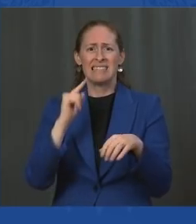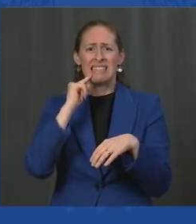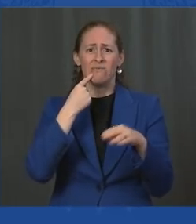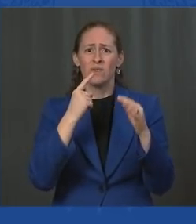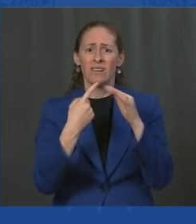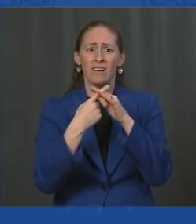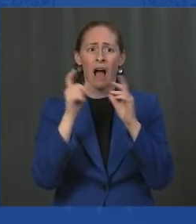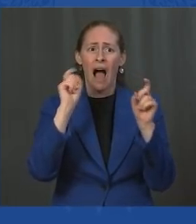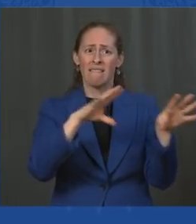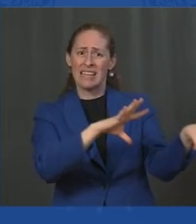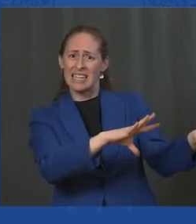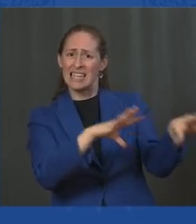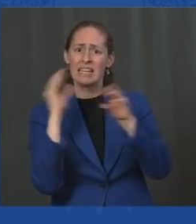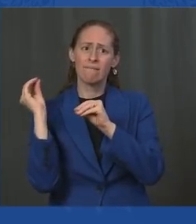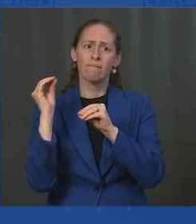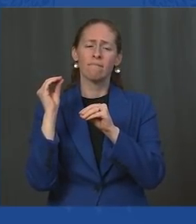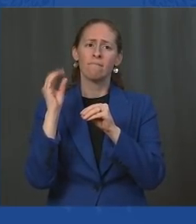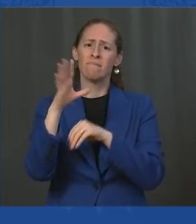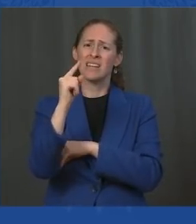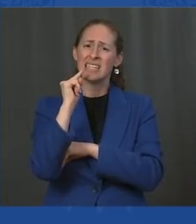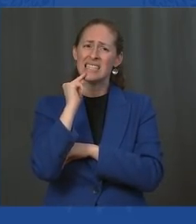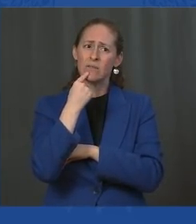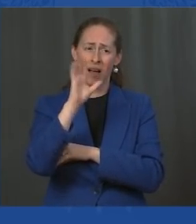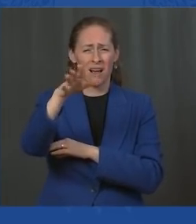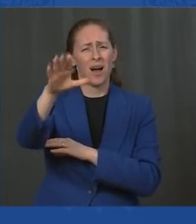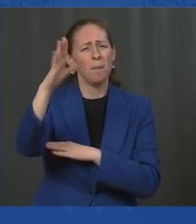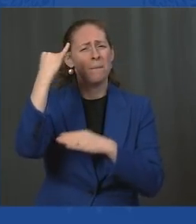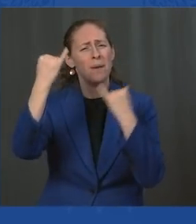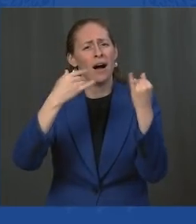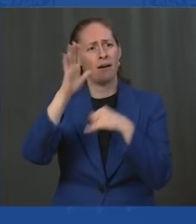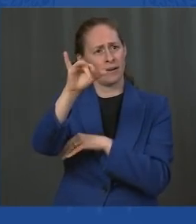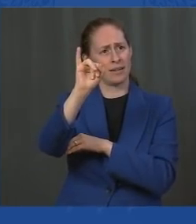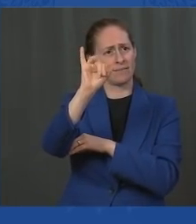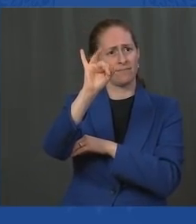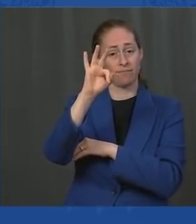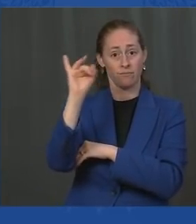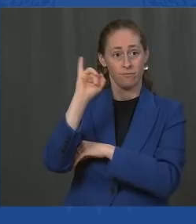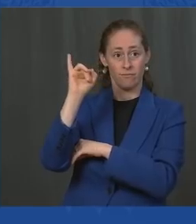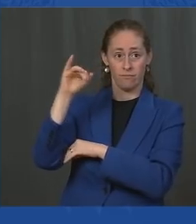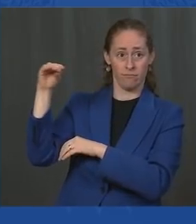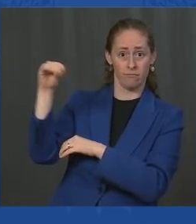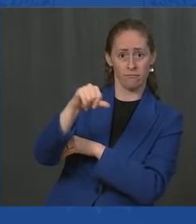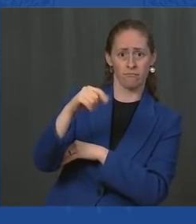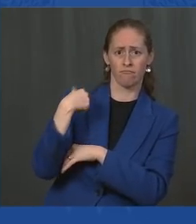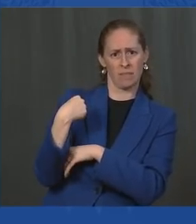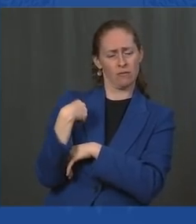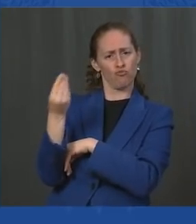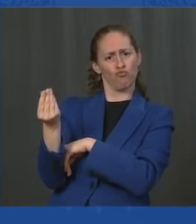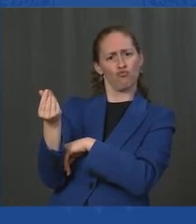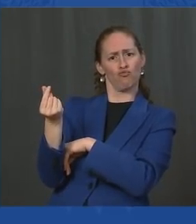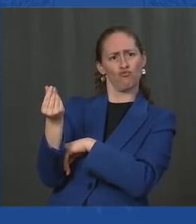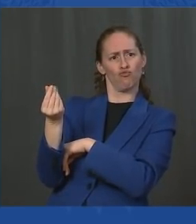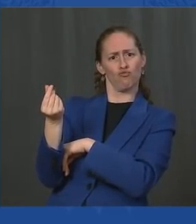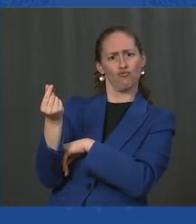So, people paid their insurance premiums and they're supposed to get payments from their insurance companies for relocation costs.